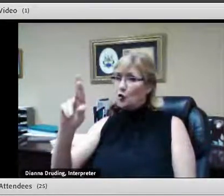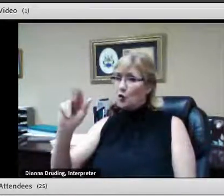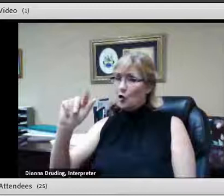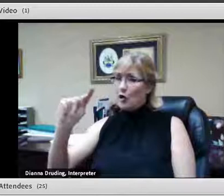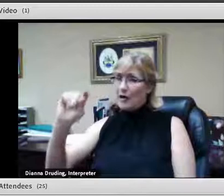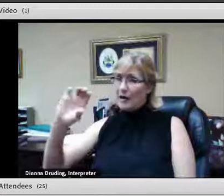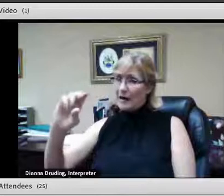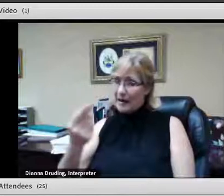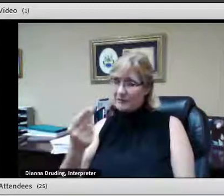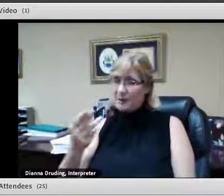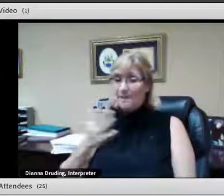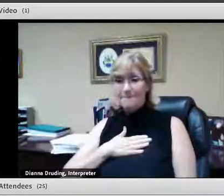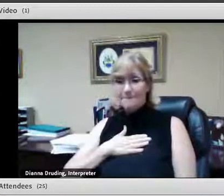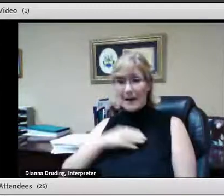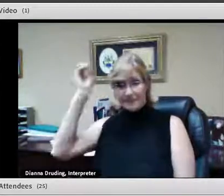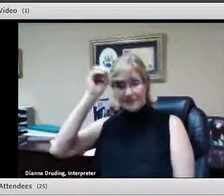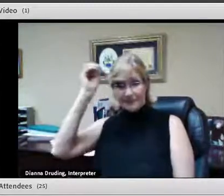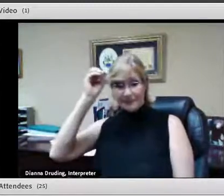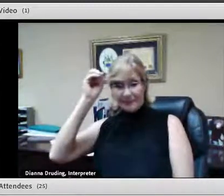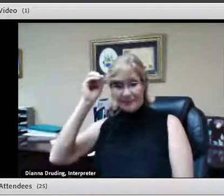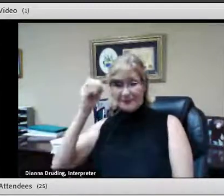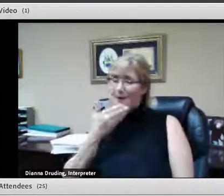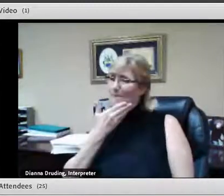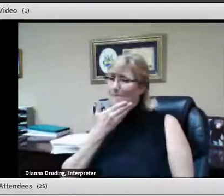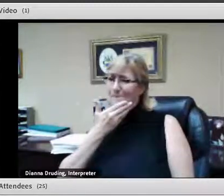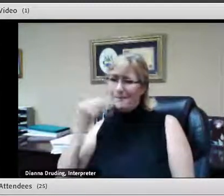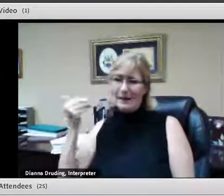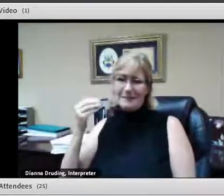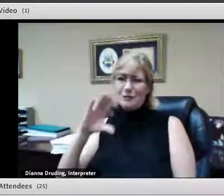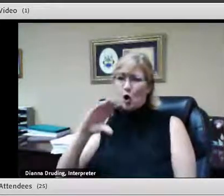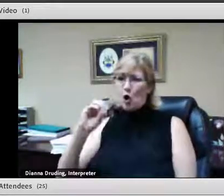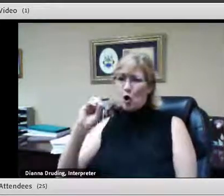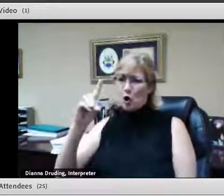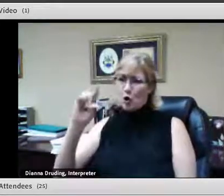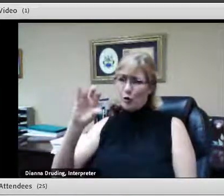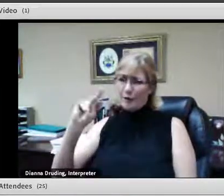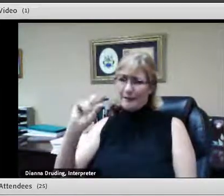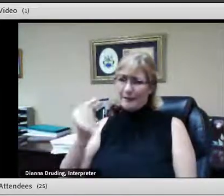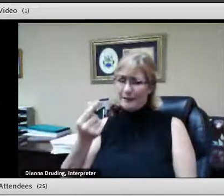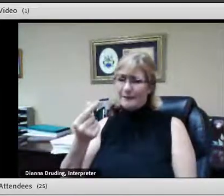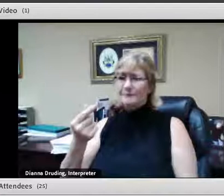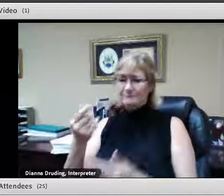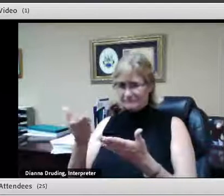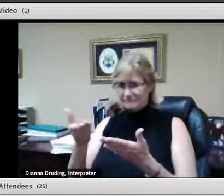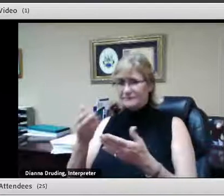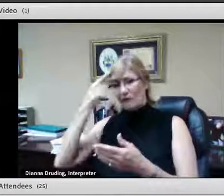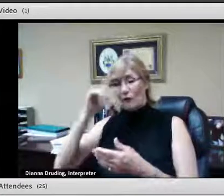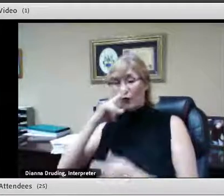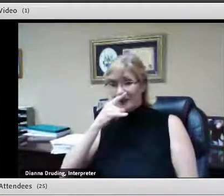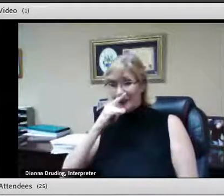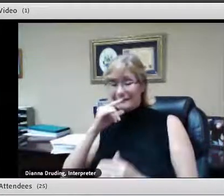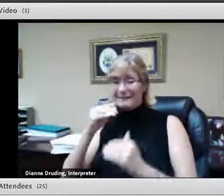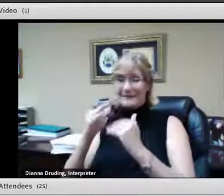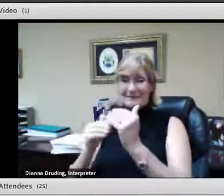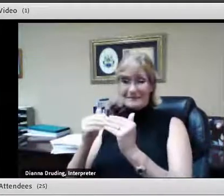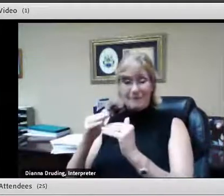hands down, the most powerful coding platform for kids. It's built around a social network of coding.